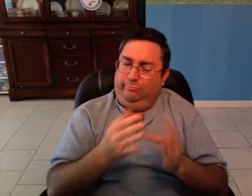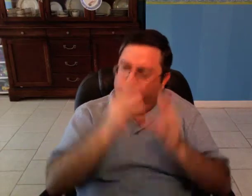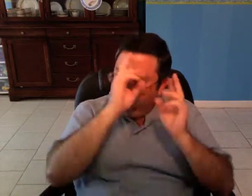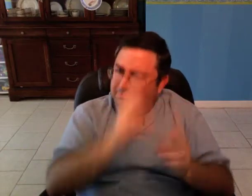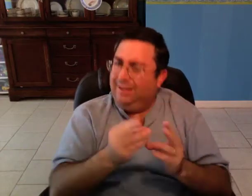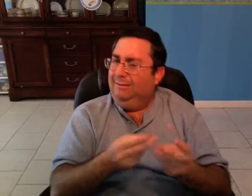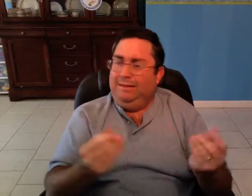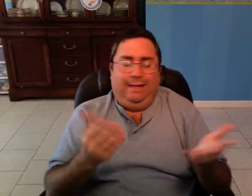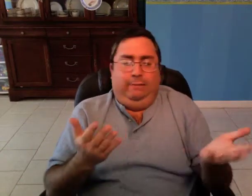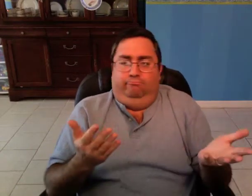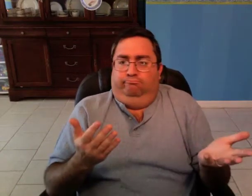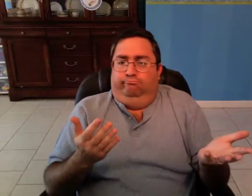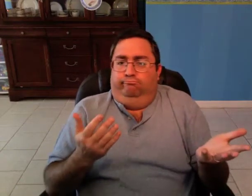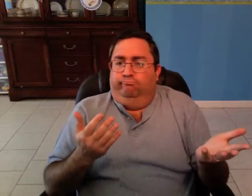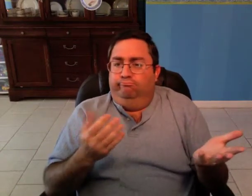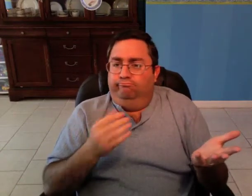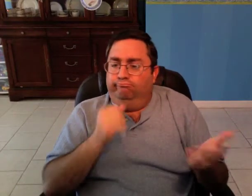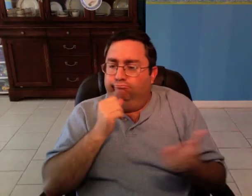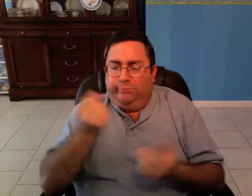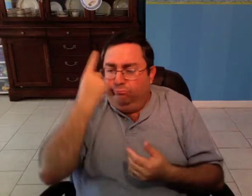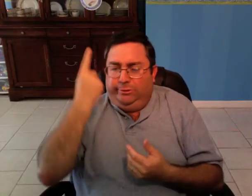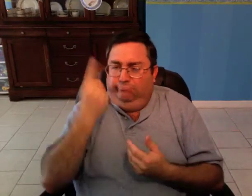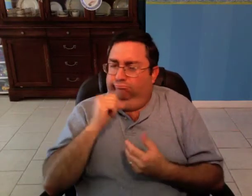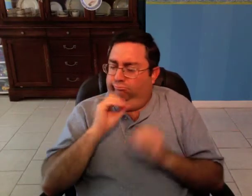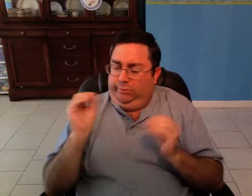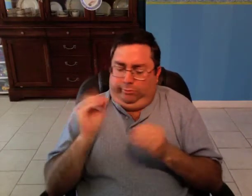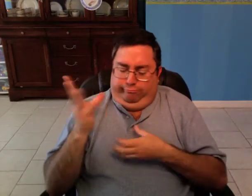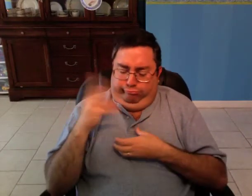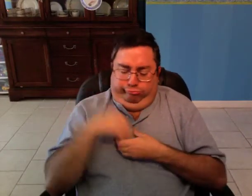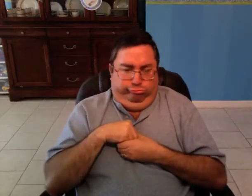So today, they don't think about respecting the land